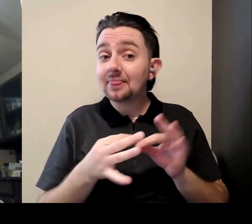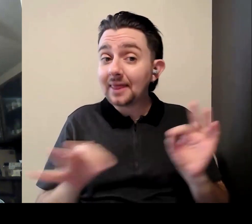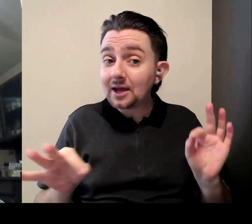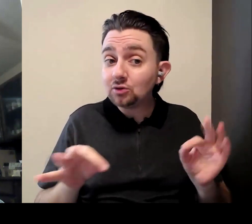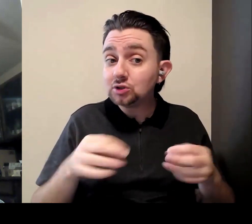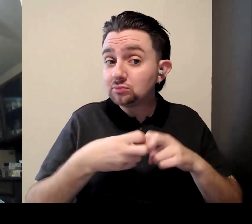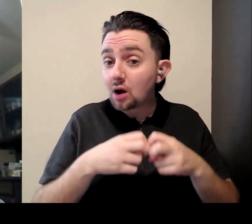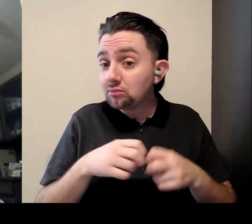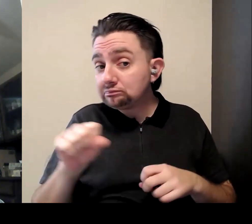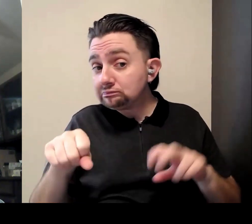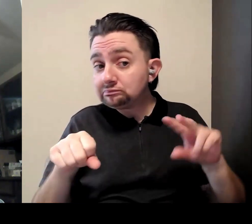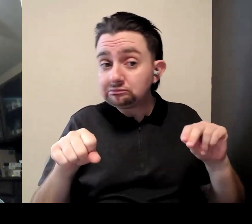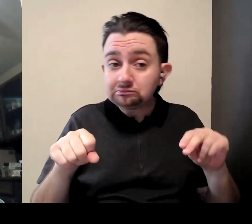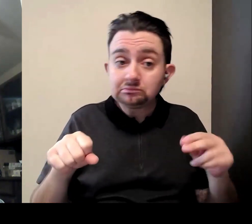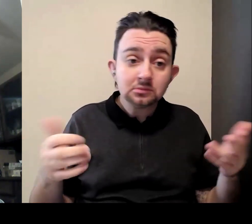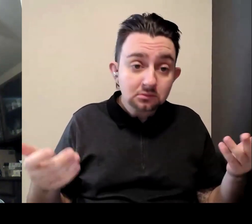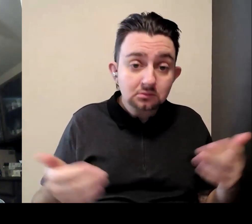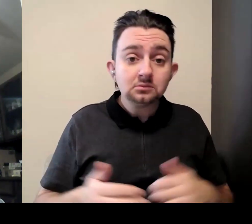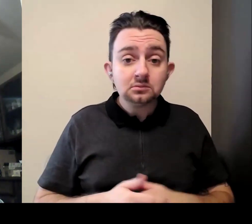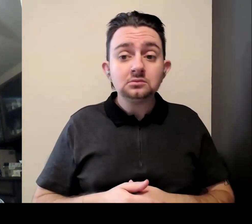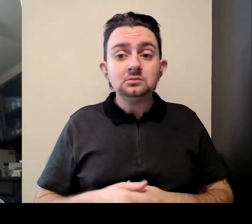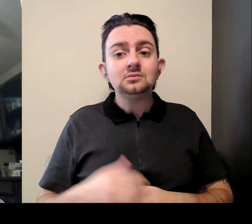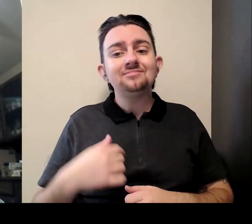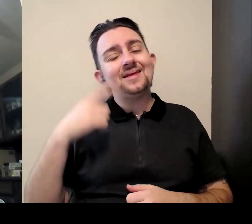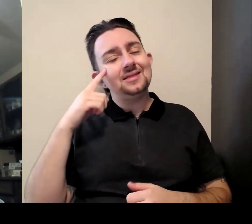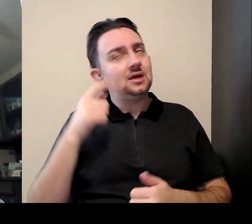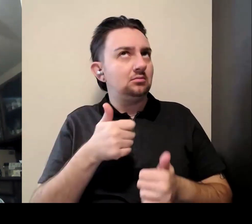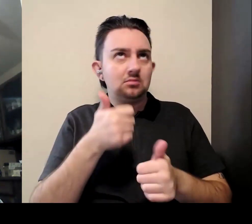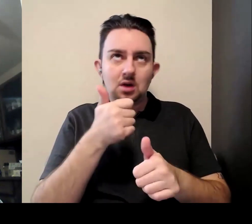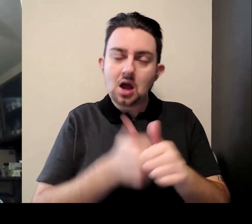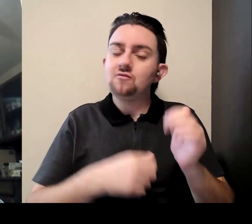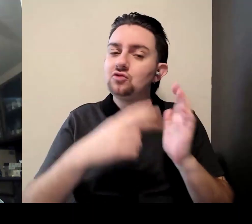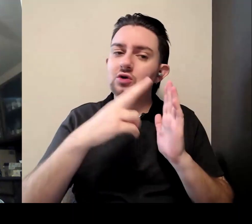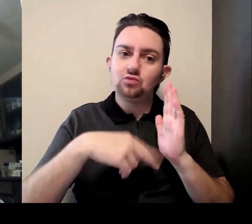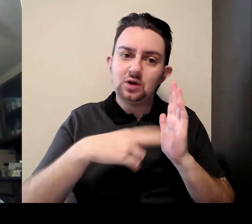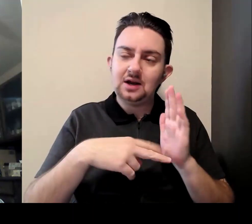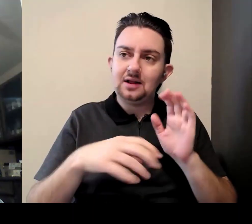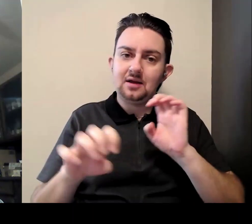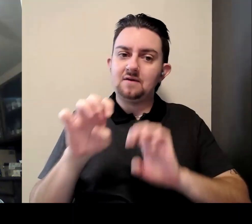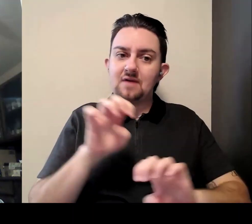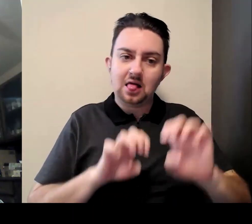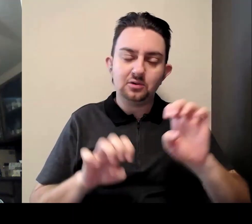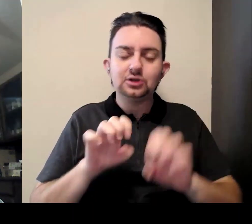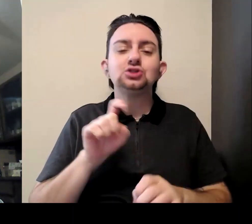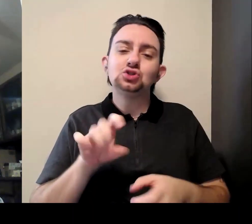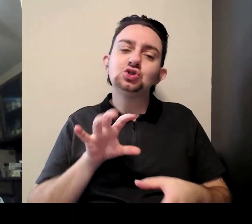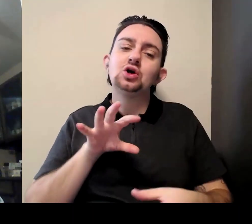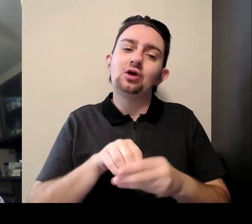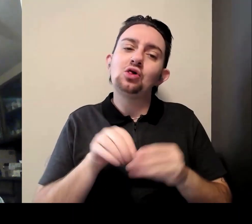and trigger the need. I think every reading evaluation should have a language evaluation also.